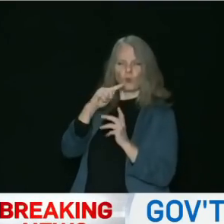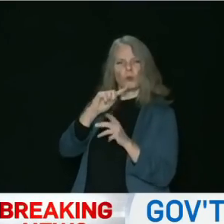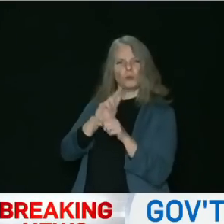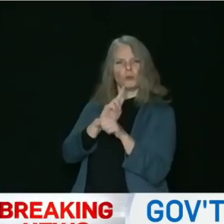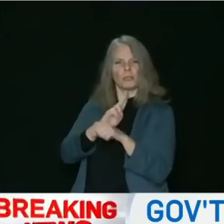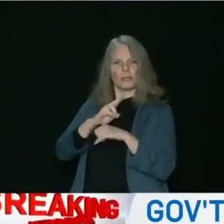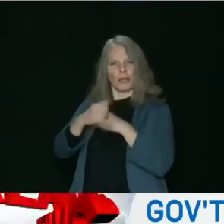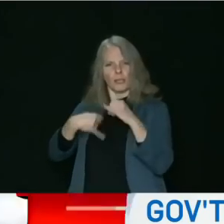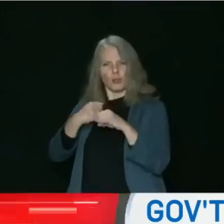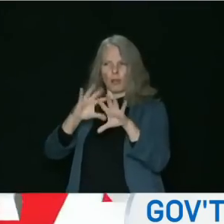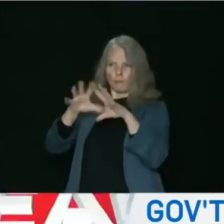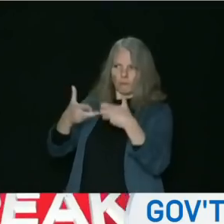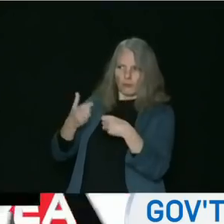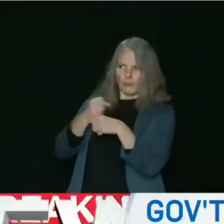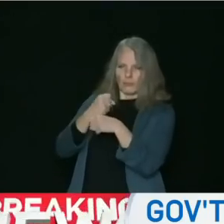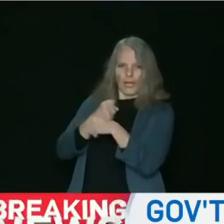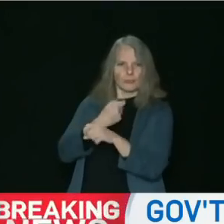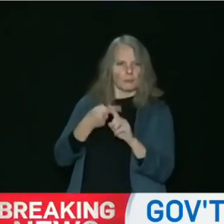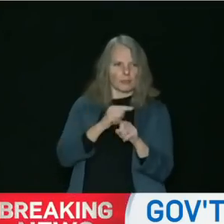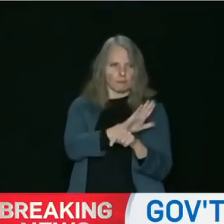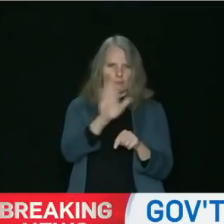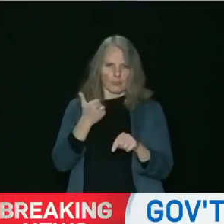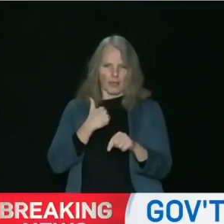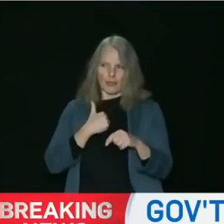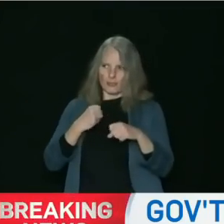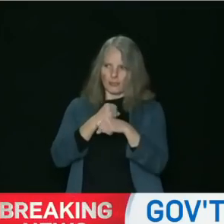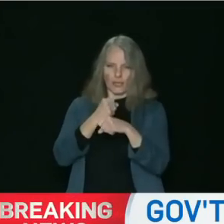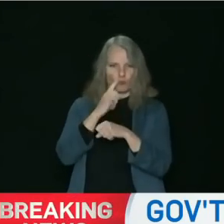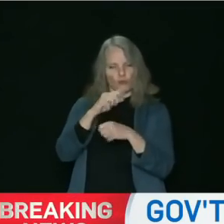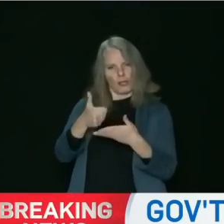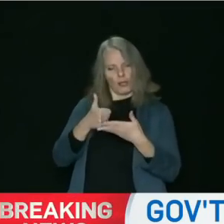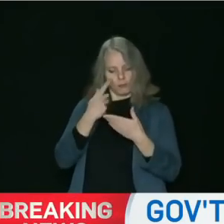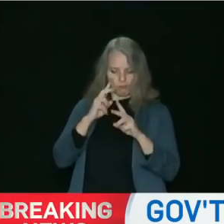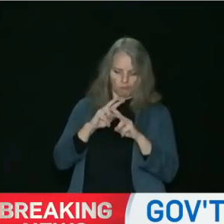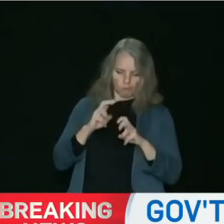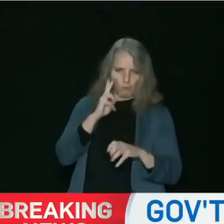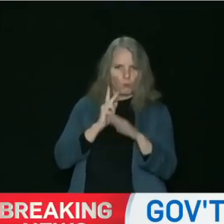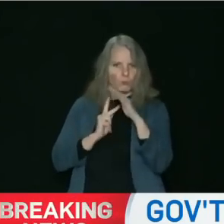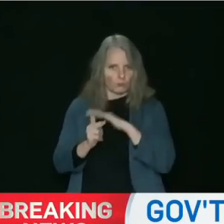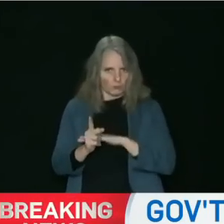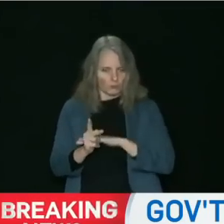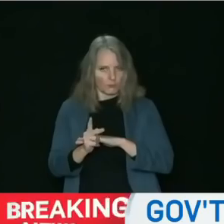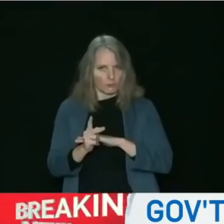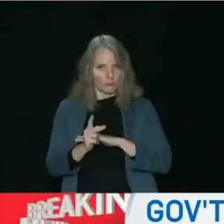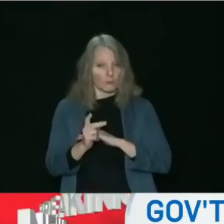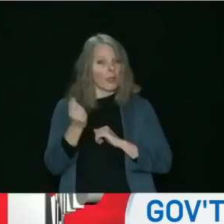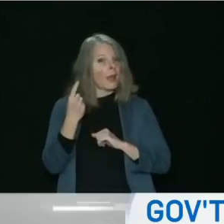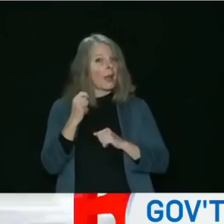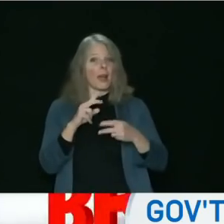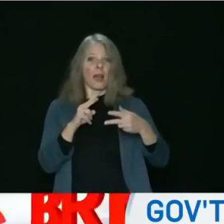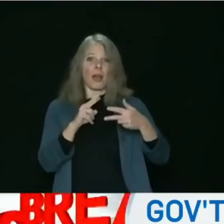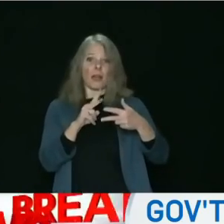OF DELTA AS THE EVIDENCE IS BEING SHOWED FOR THE GRAVITY IN